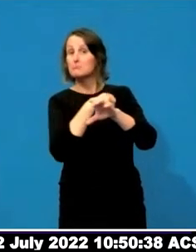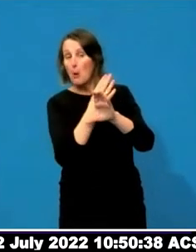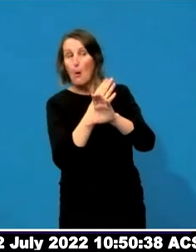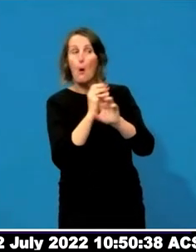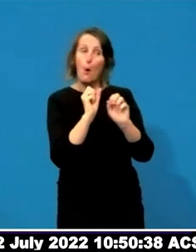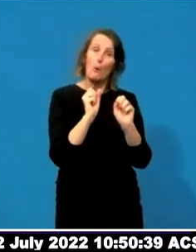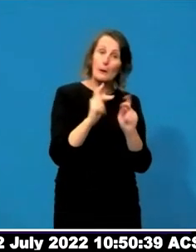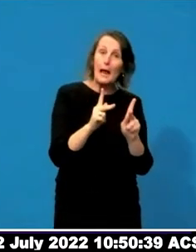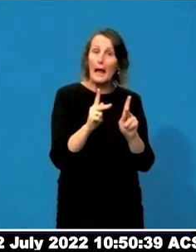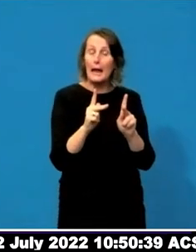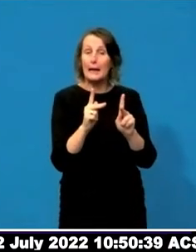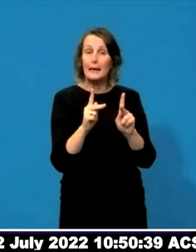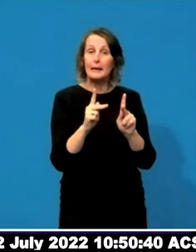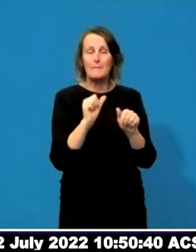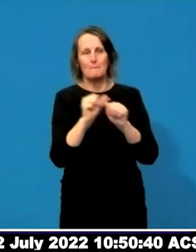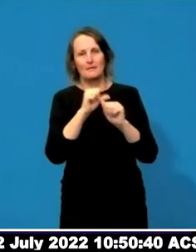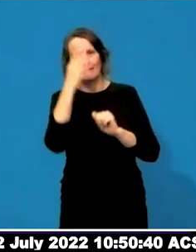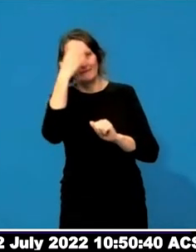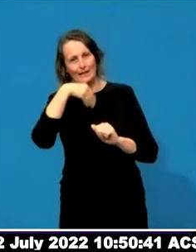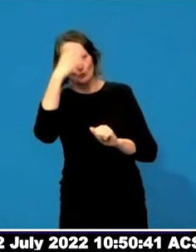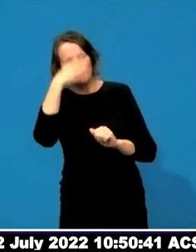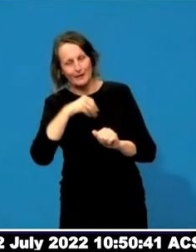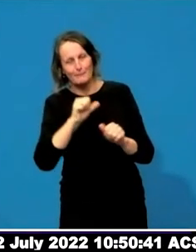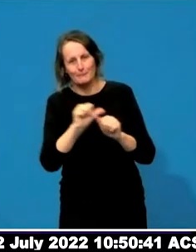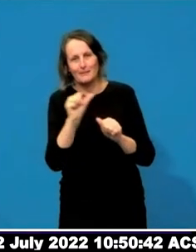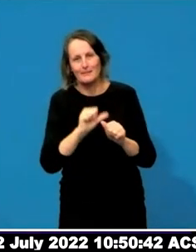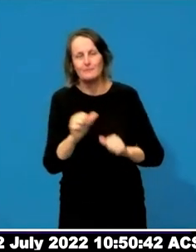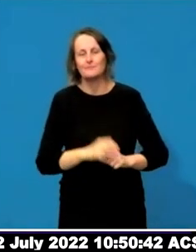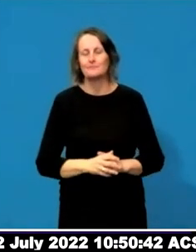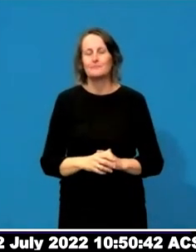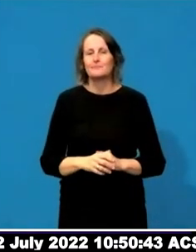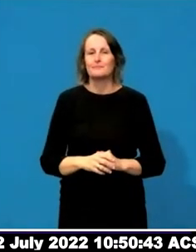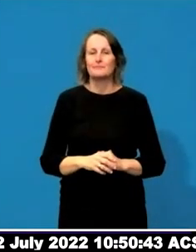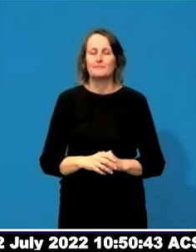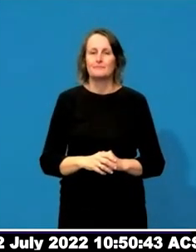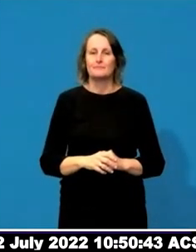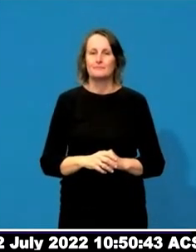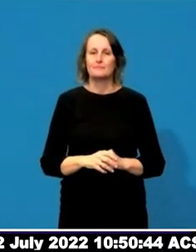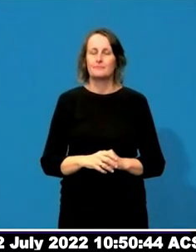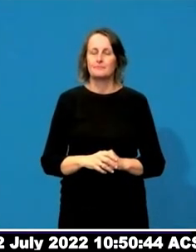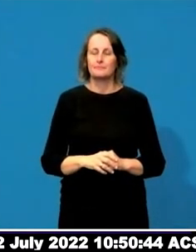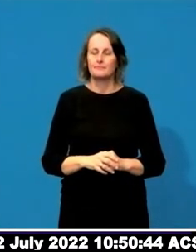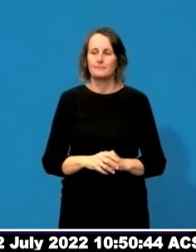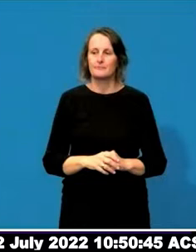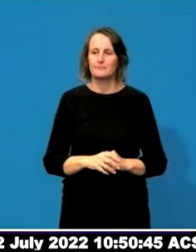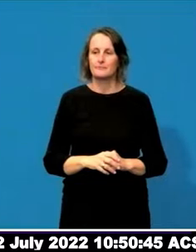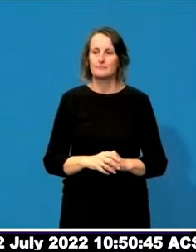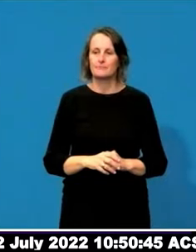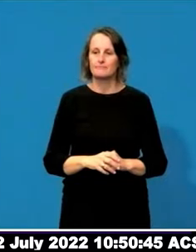and talking with people on the ground. COMMISSIONER McEWIN: And perhaps an additional question is,